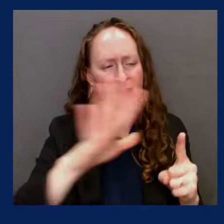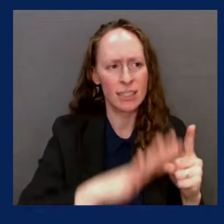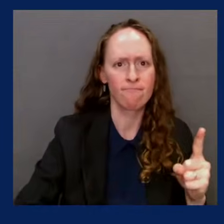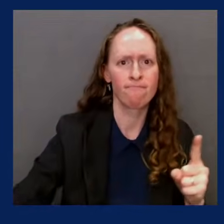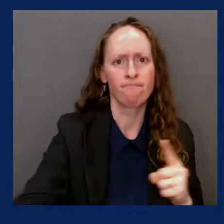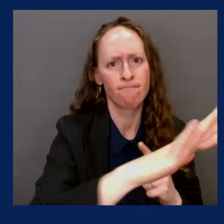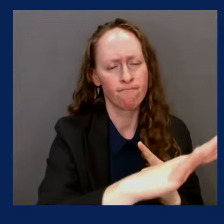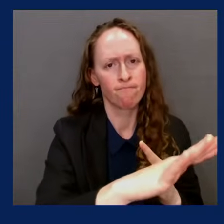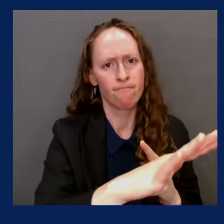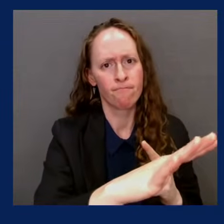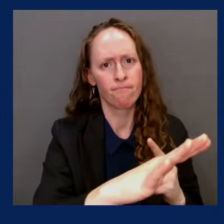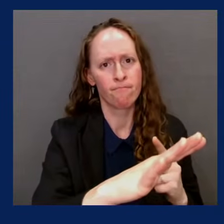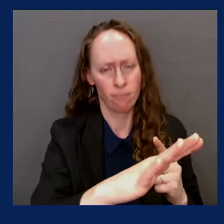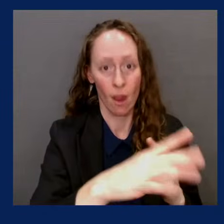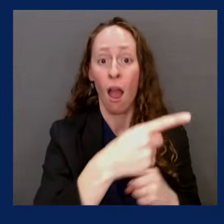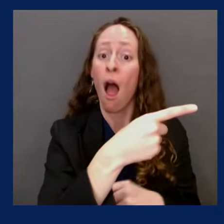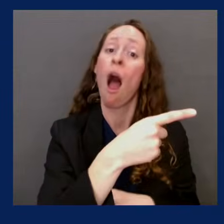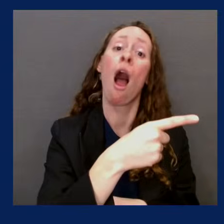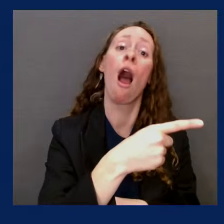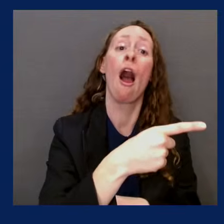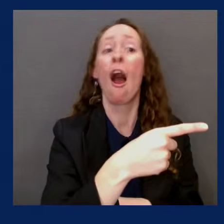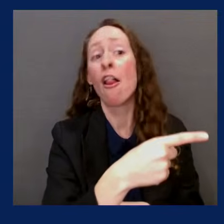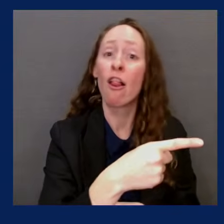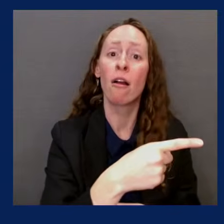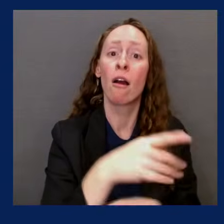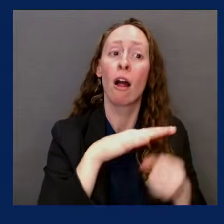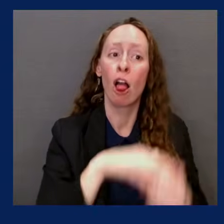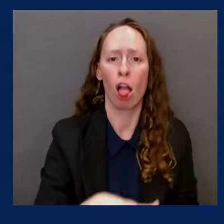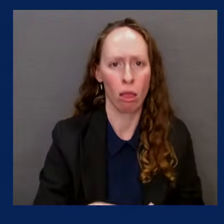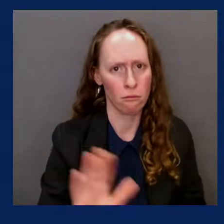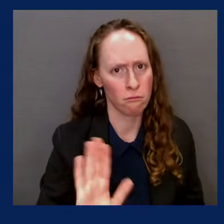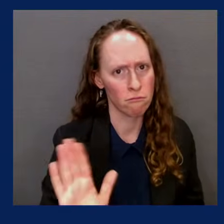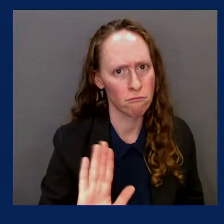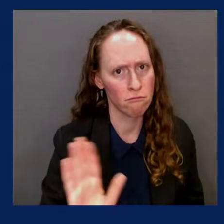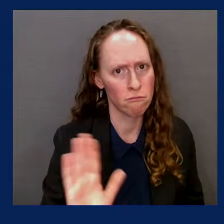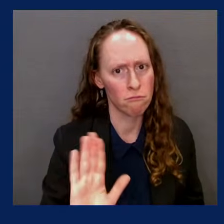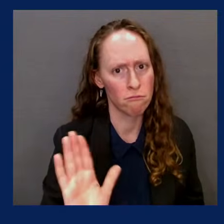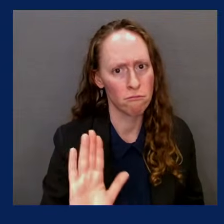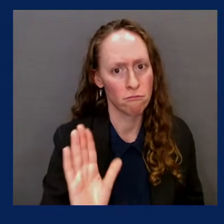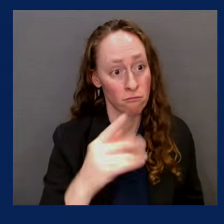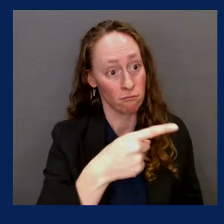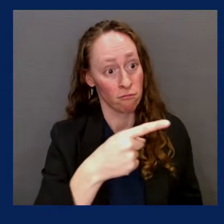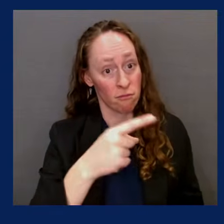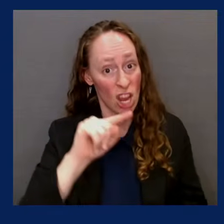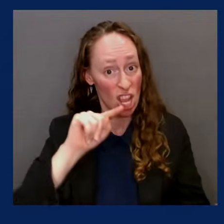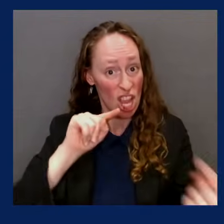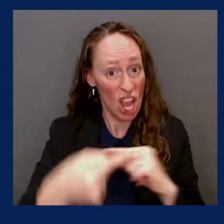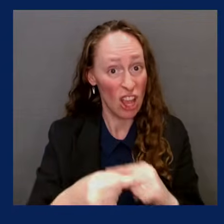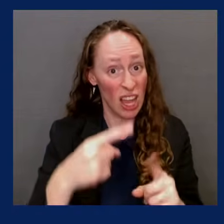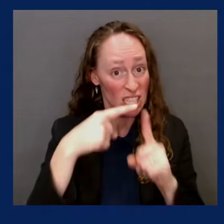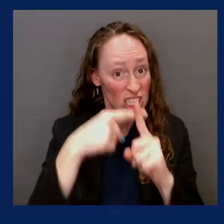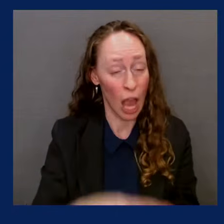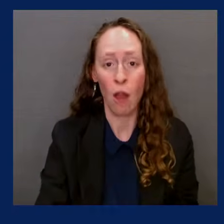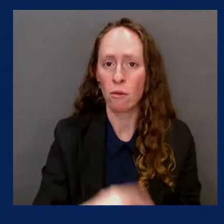Any attack on the Filipino aircraft, vessels, or armed forces will invoke a mu- -- our Mutual Defense Treaty with the Philippines.